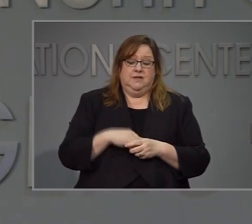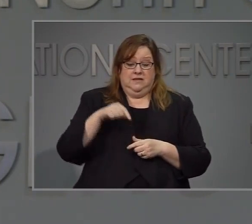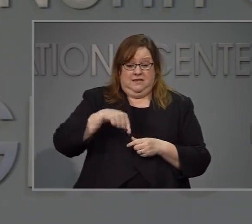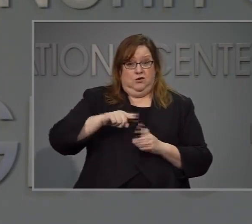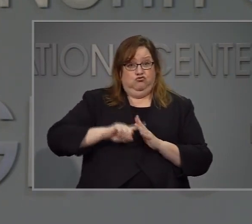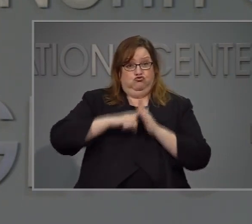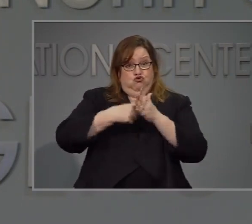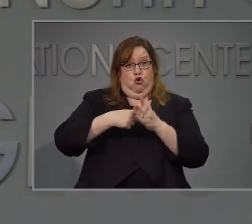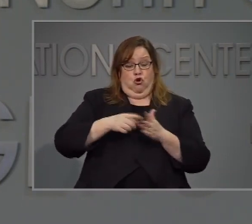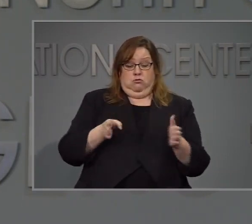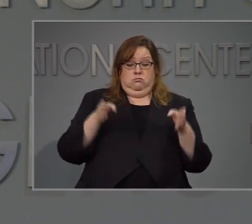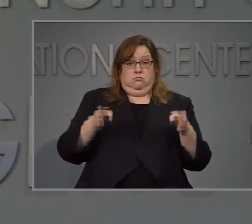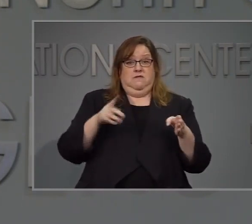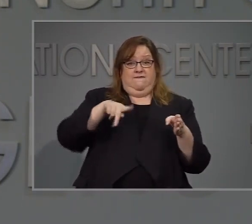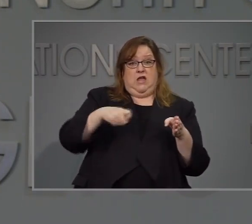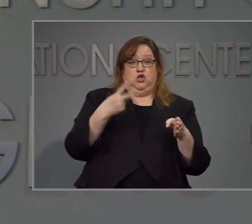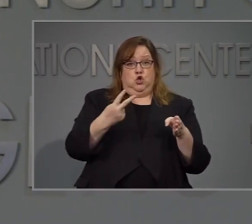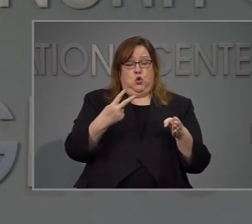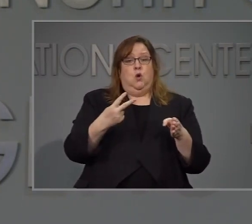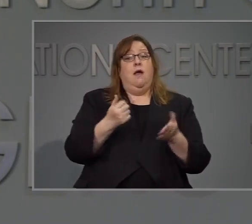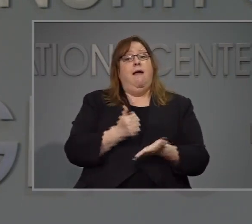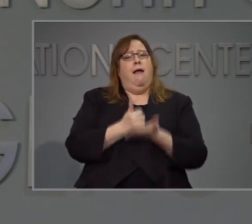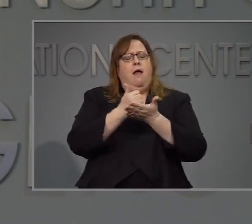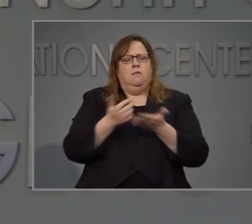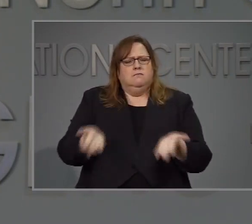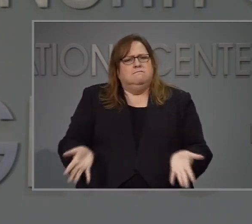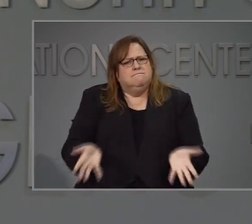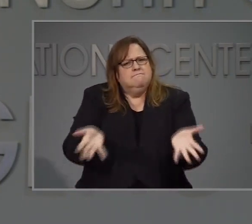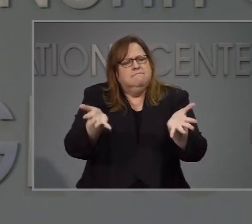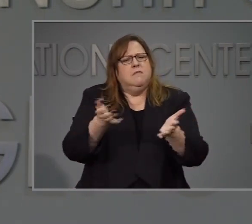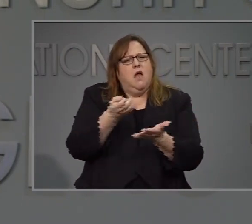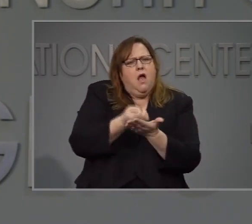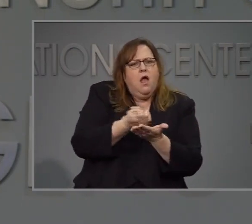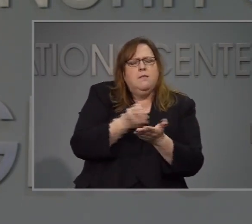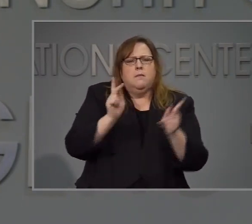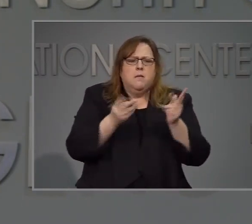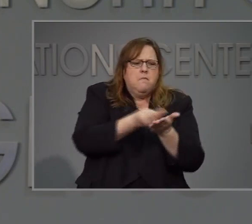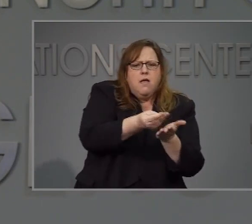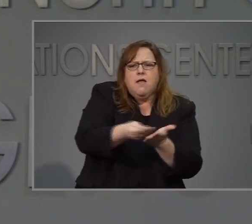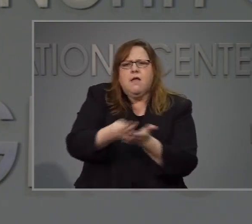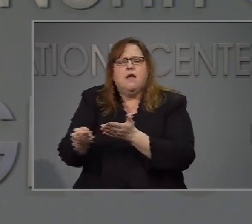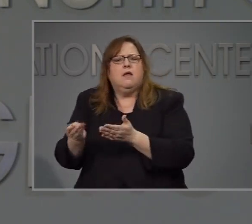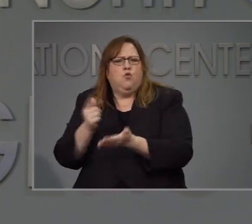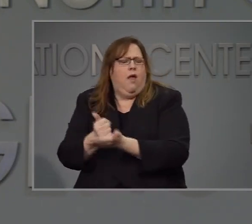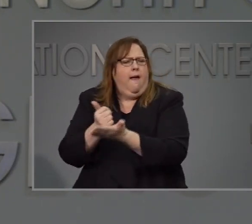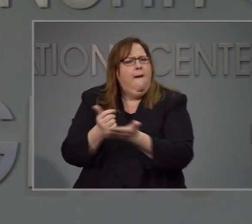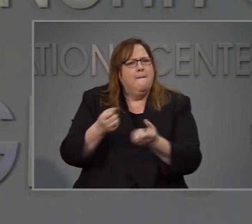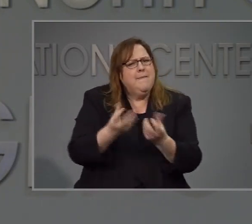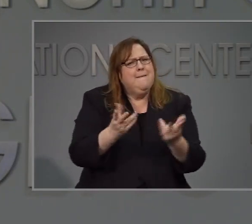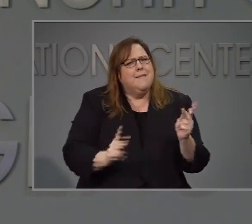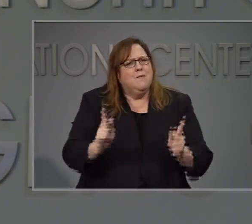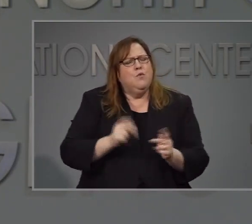INTEREST AND IN THE BEST INTEREST OF THE HEALTH OF THEIR COMMUNITIES. NOW THIS NEXT PHASE CAN HELP US BOOST OUR ECONOMY AND THAT'S IMPORTANT.